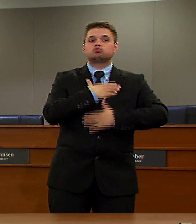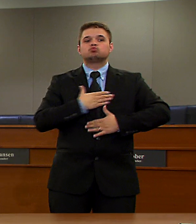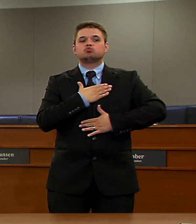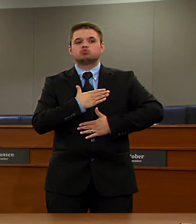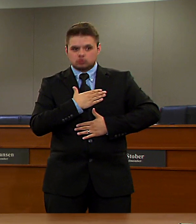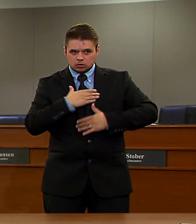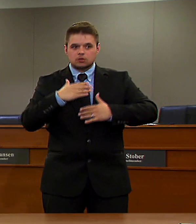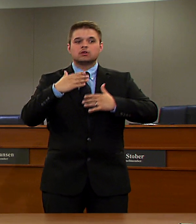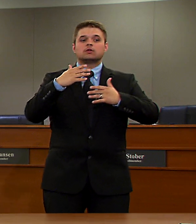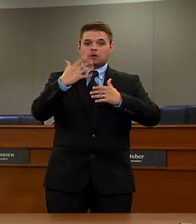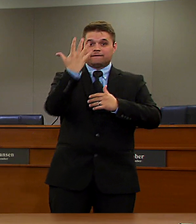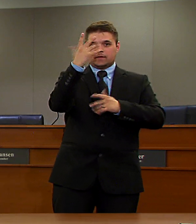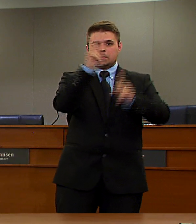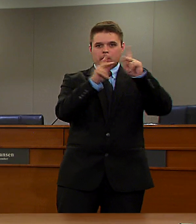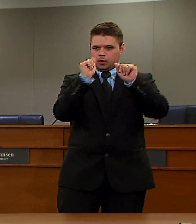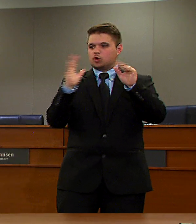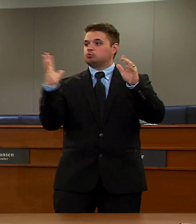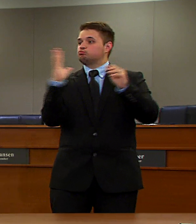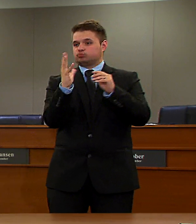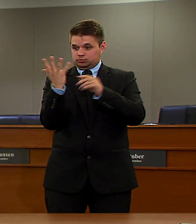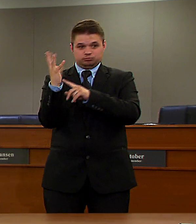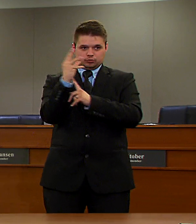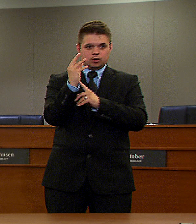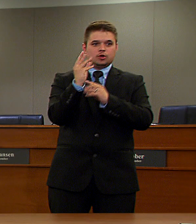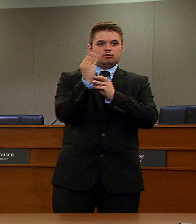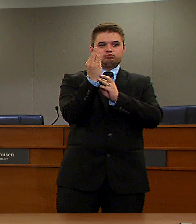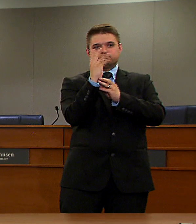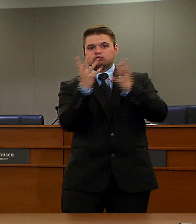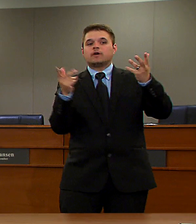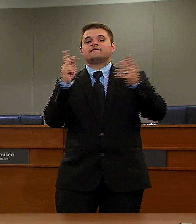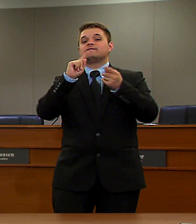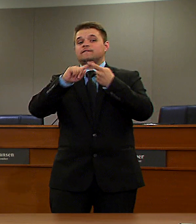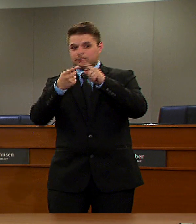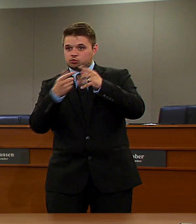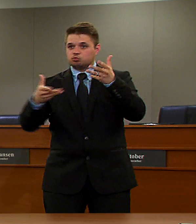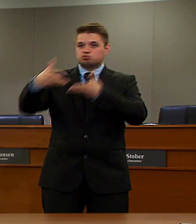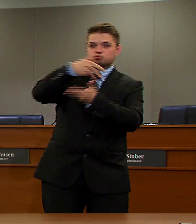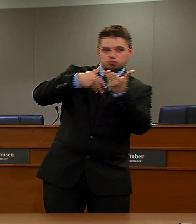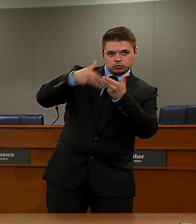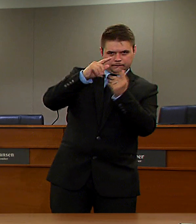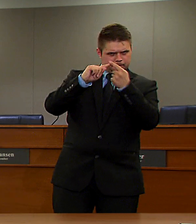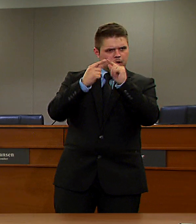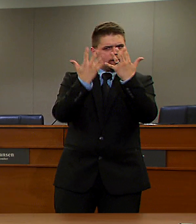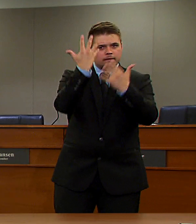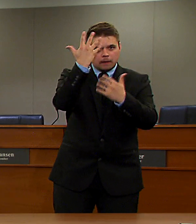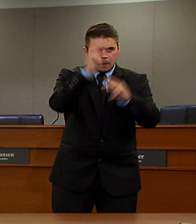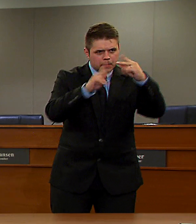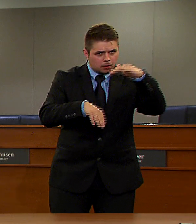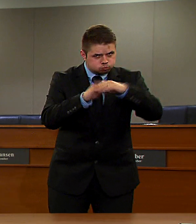individuals outside of your household. Notice that camping and the beaches are expected to reopen